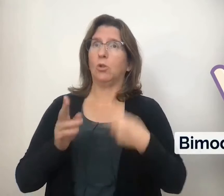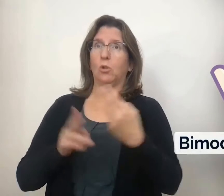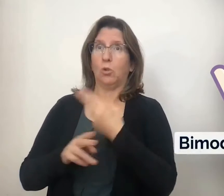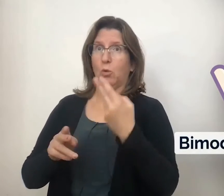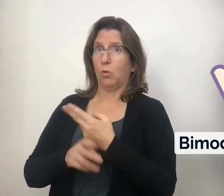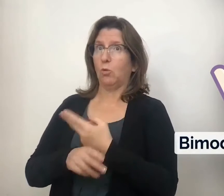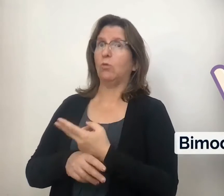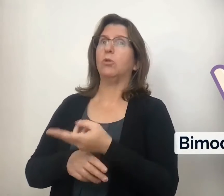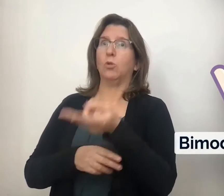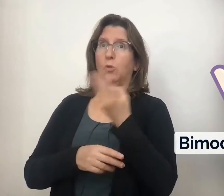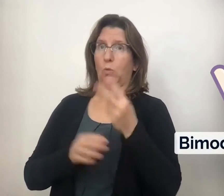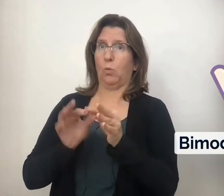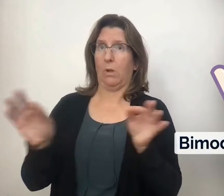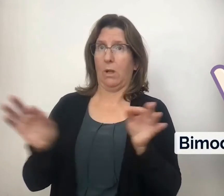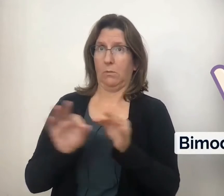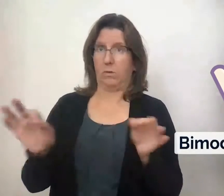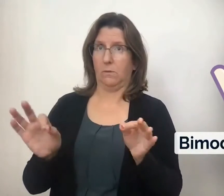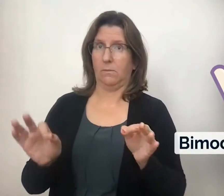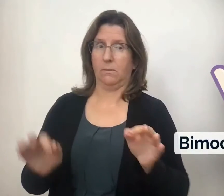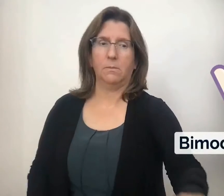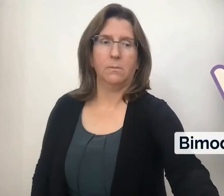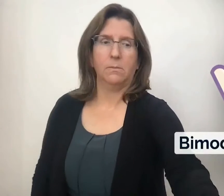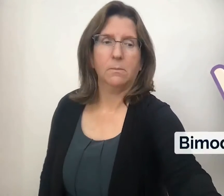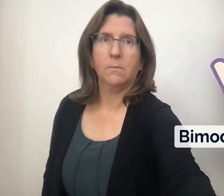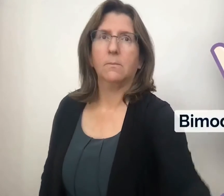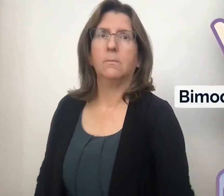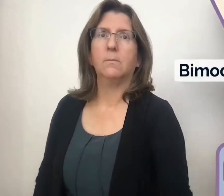These students are taught in two languages.